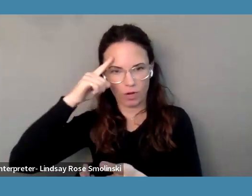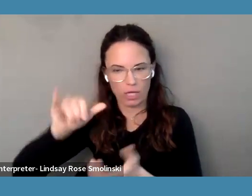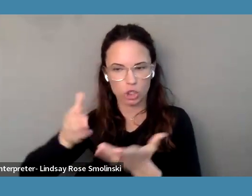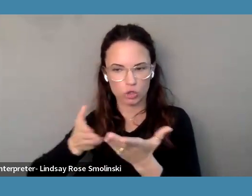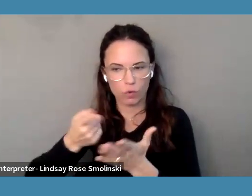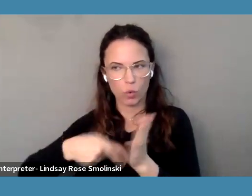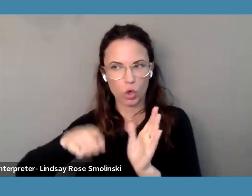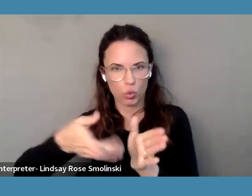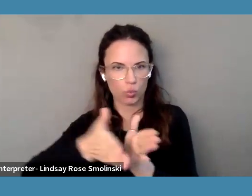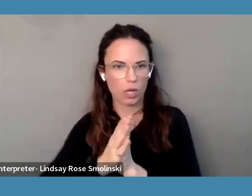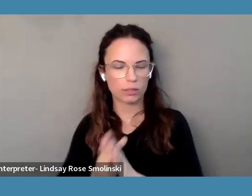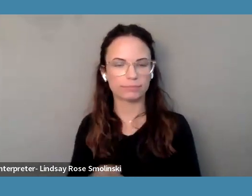[Maddie] Thank you for that.